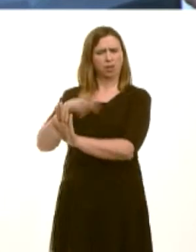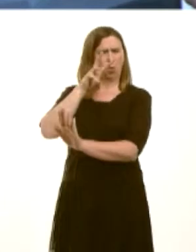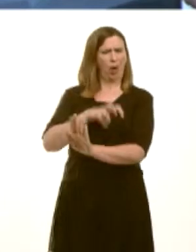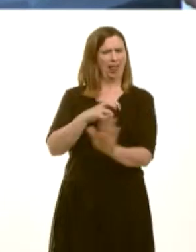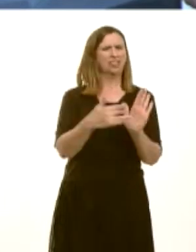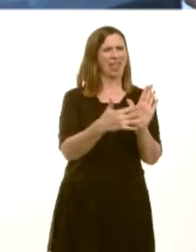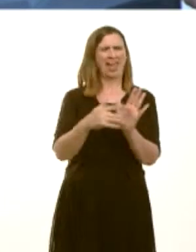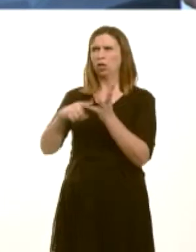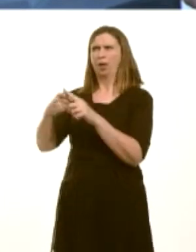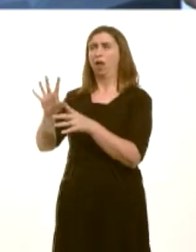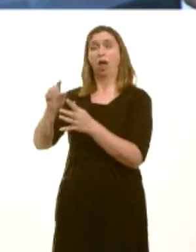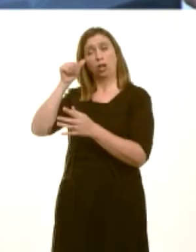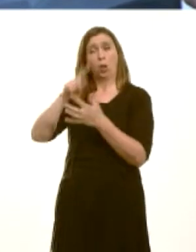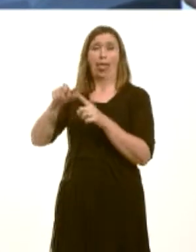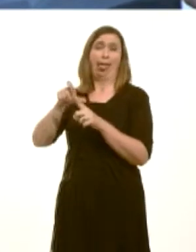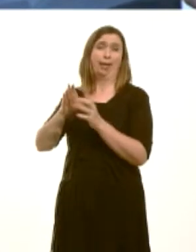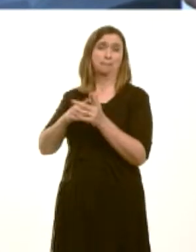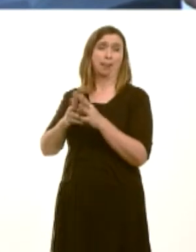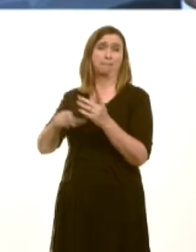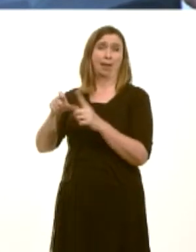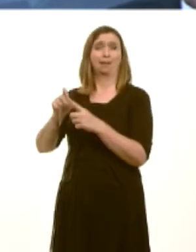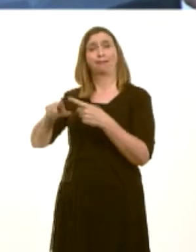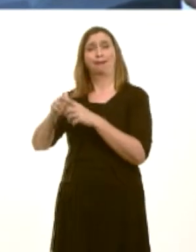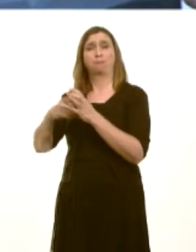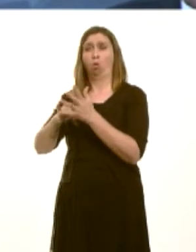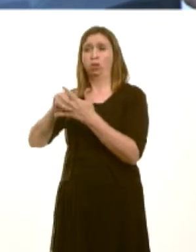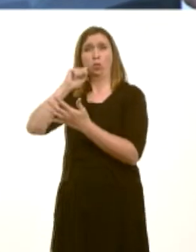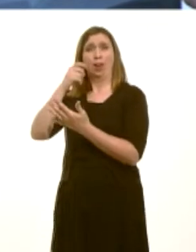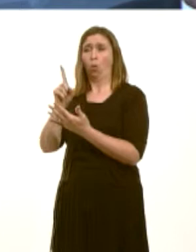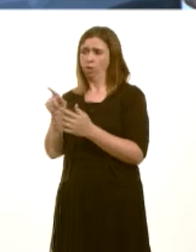First Minister, we know your Ministers have acknowledged that the impact on the Welsh